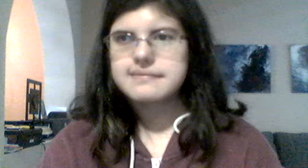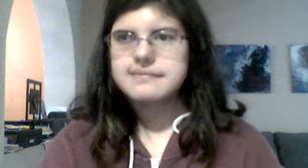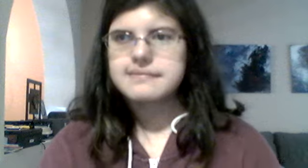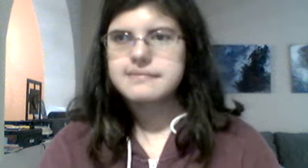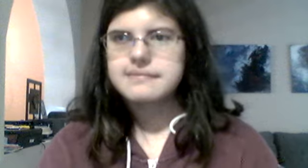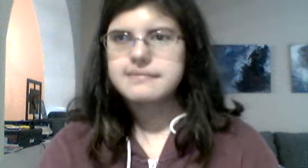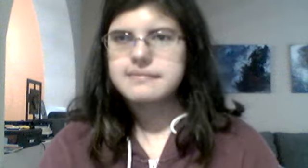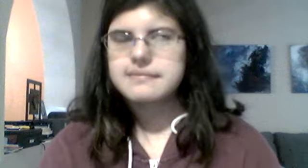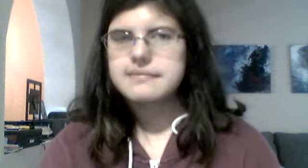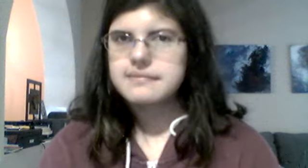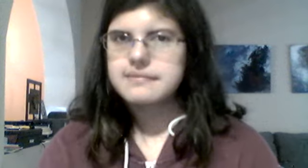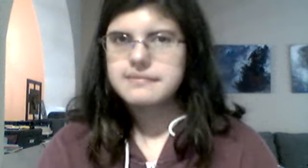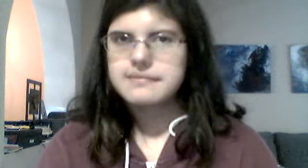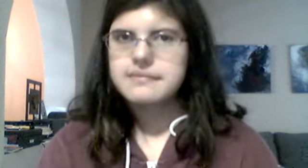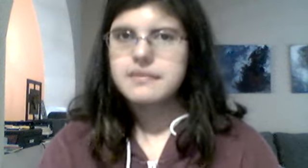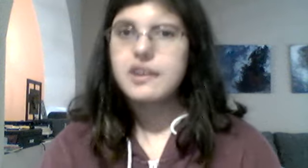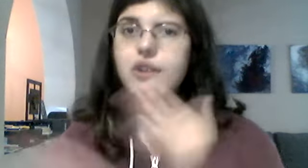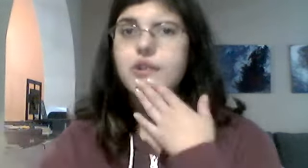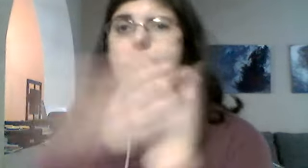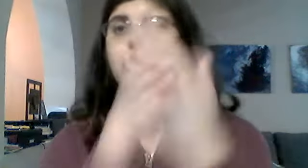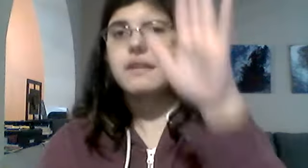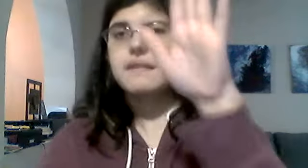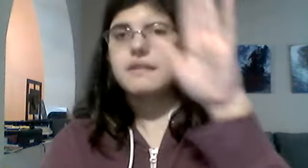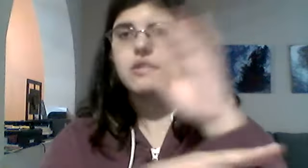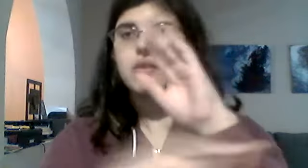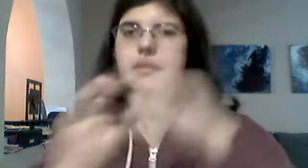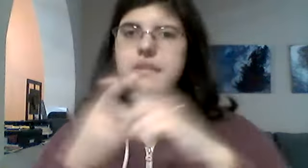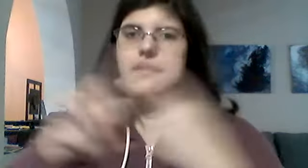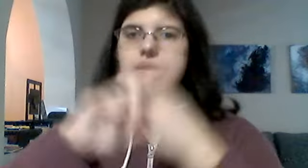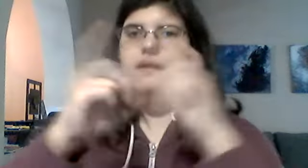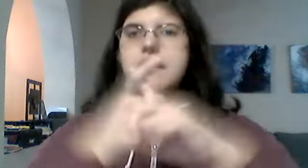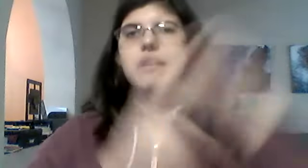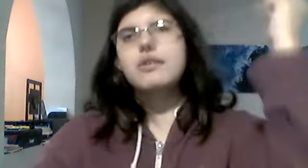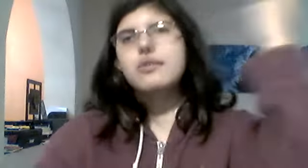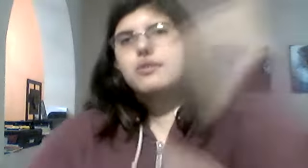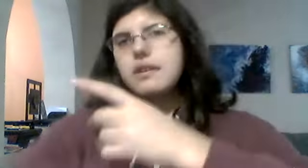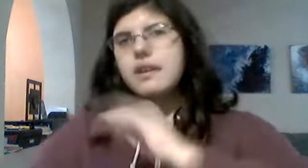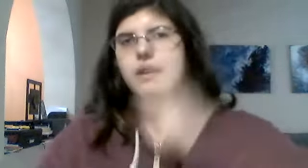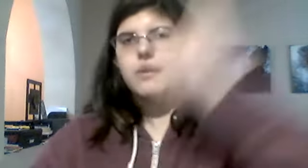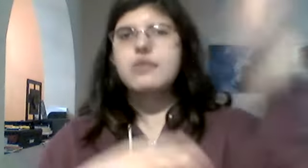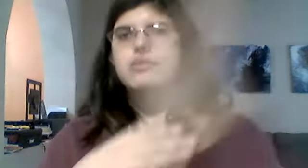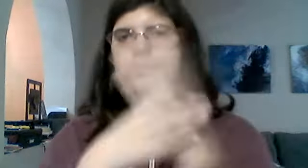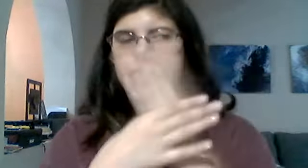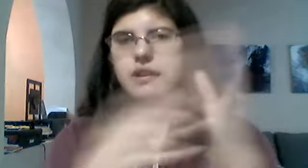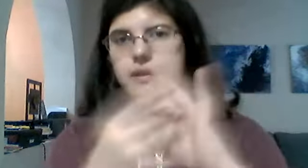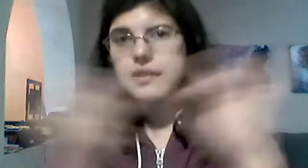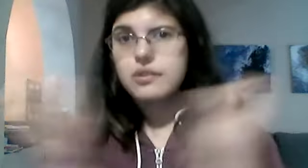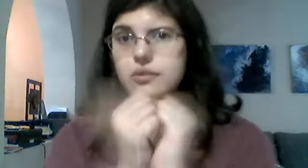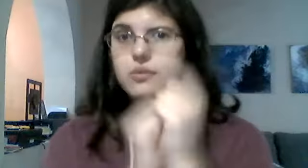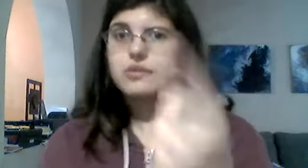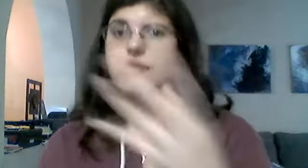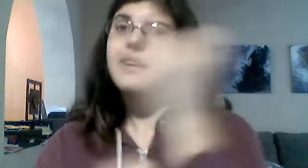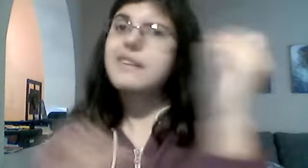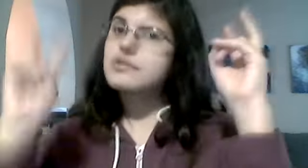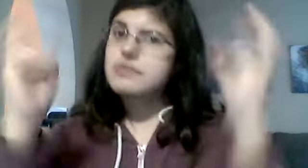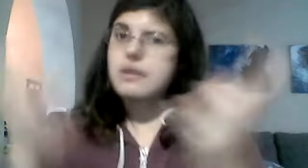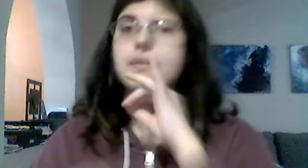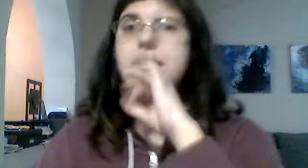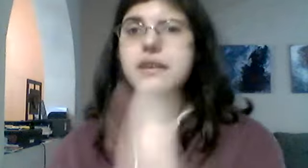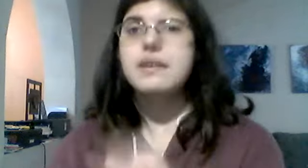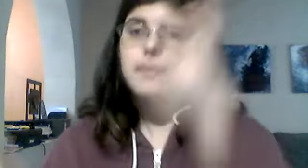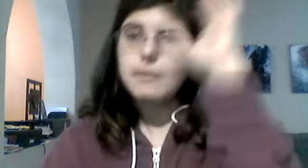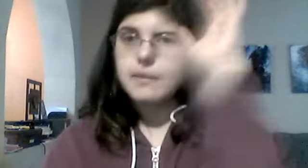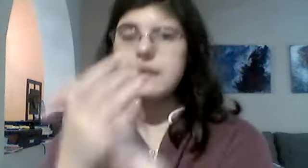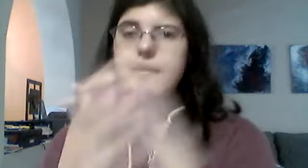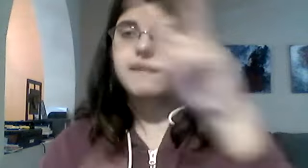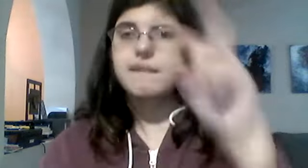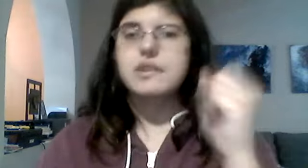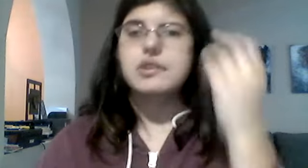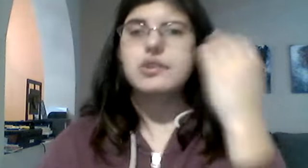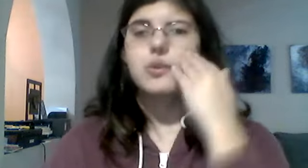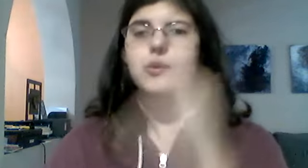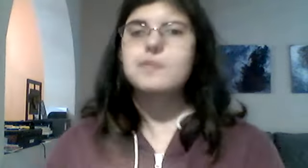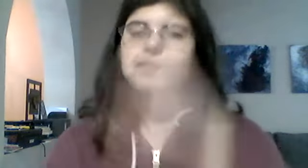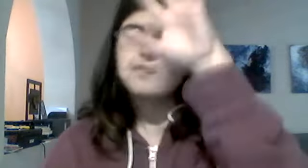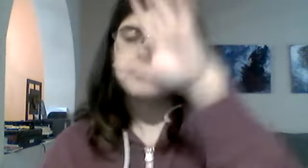Good afternoon, friends. Today, I will share a message with you. The topic for the message is Believing vs. Knowing